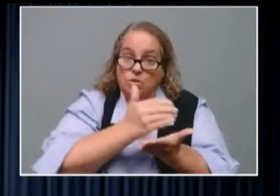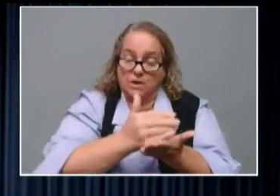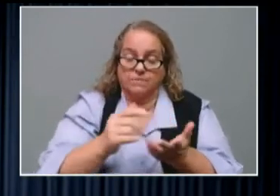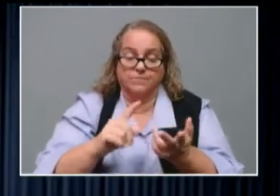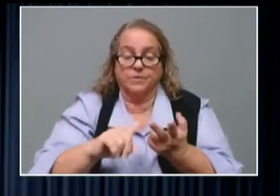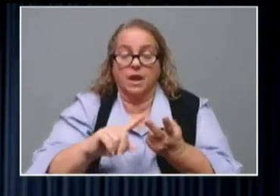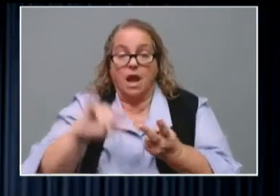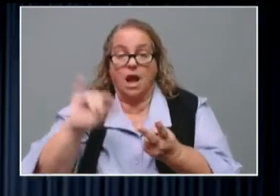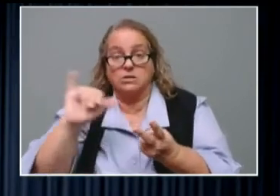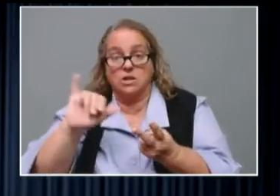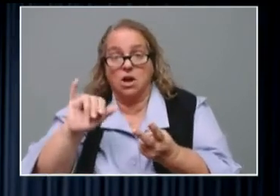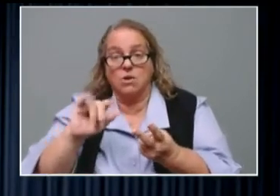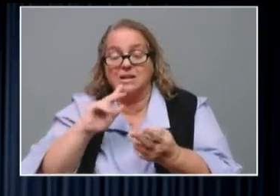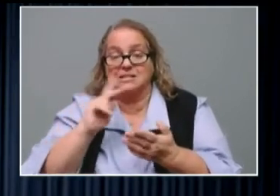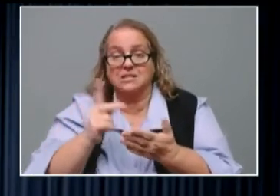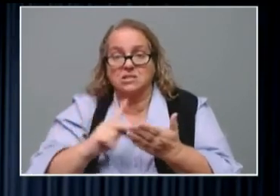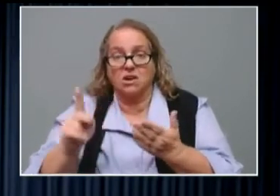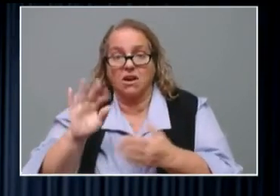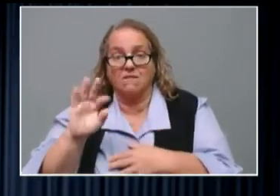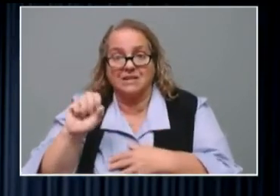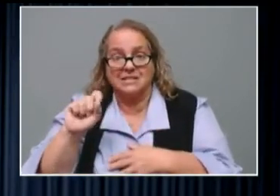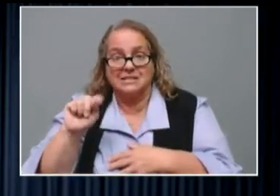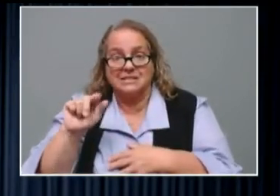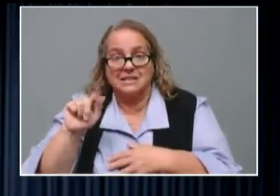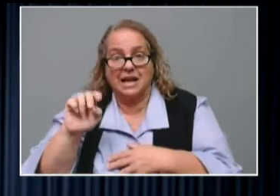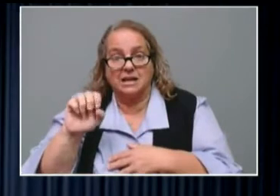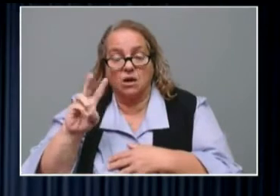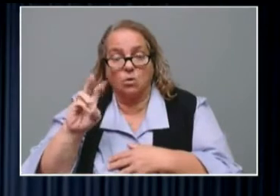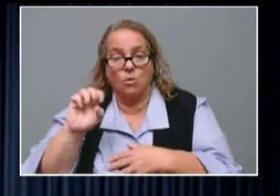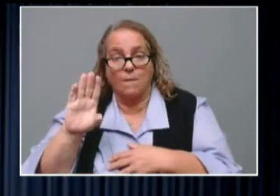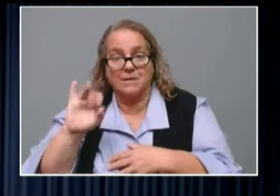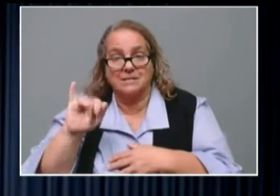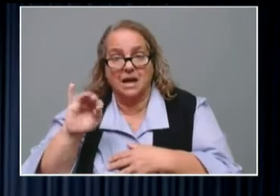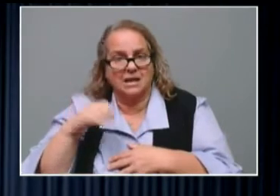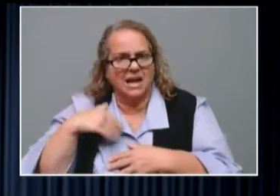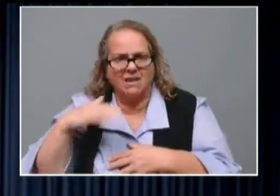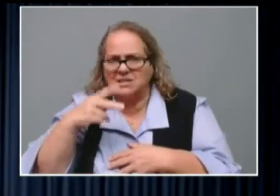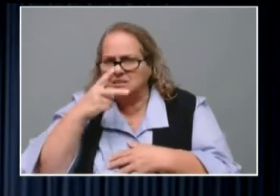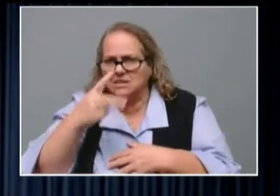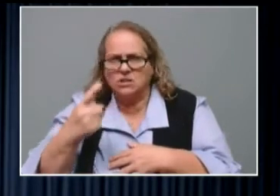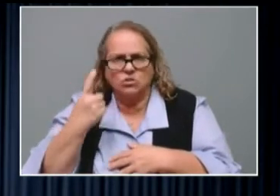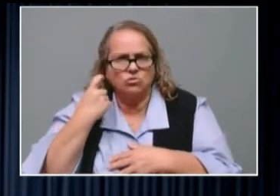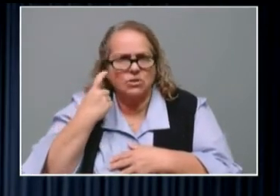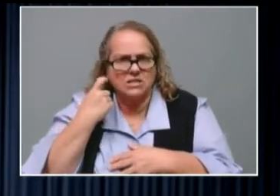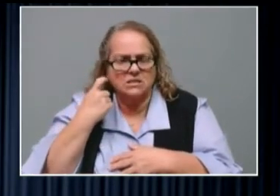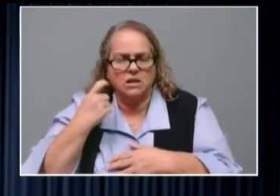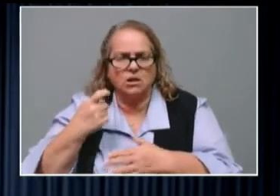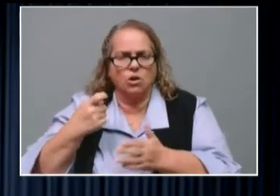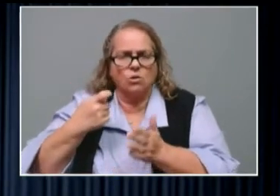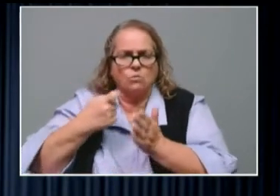have not seen a recent price gouging nor pharmaceutical waver executive